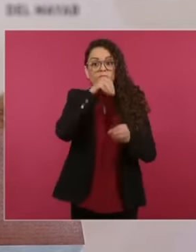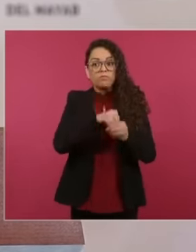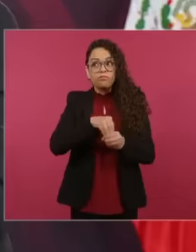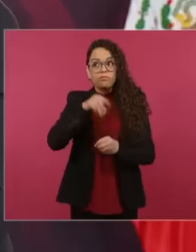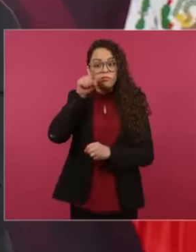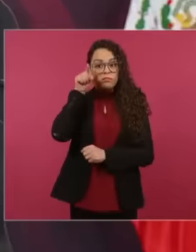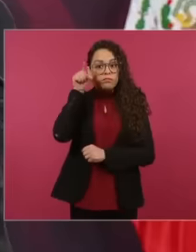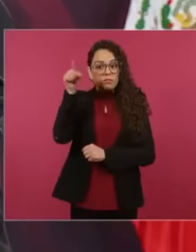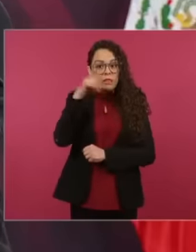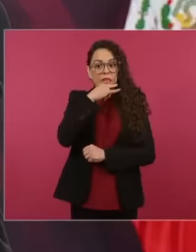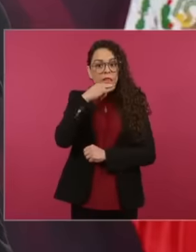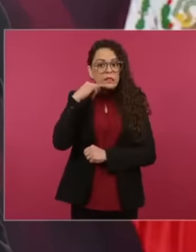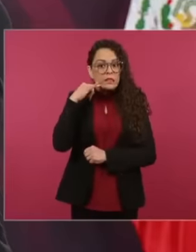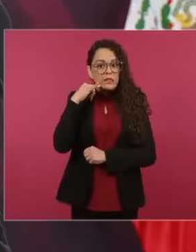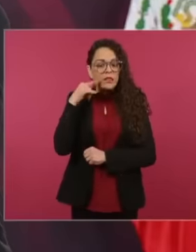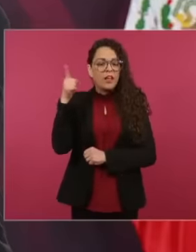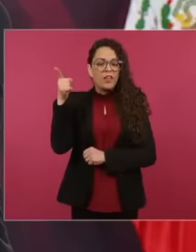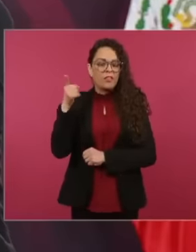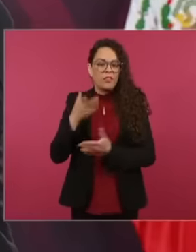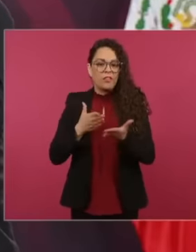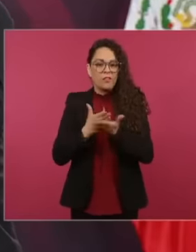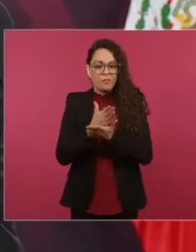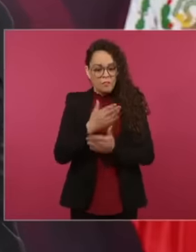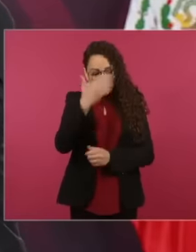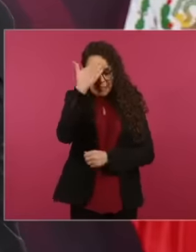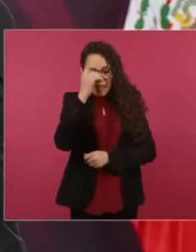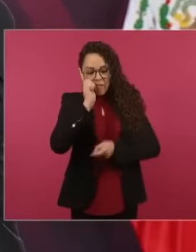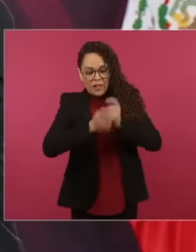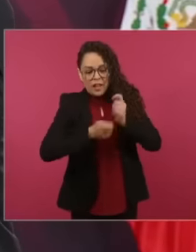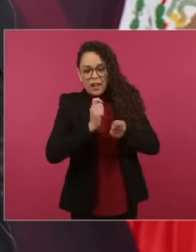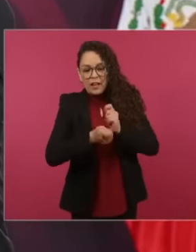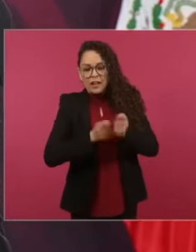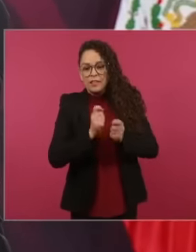the United States government intervened,